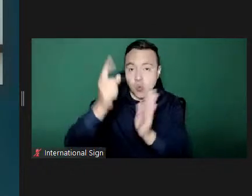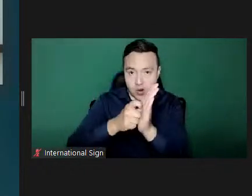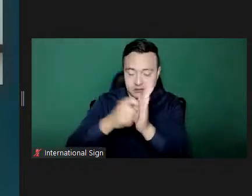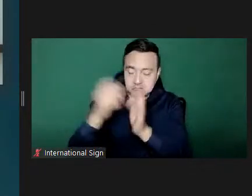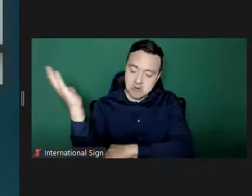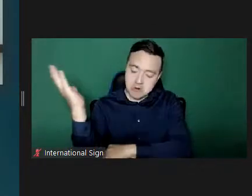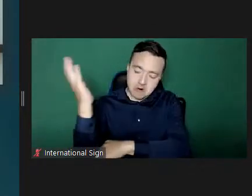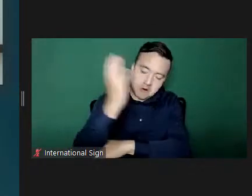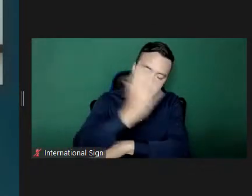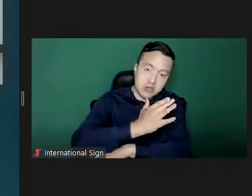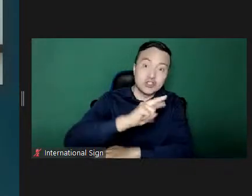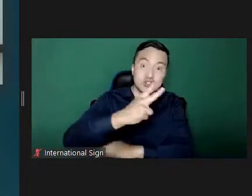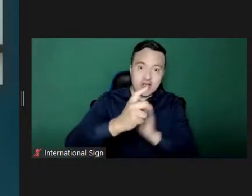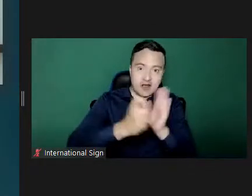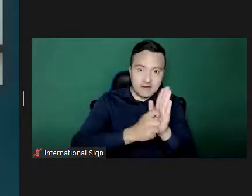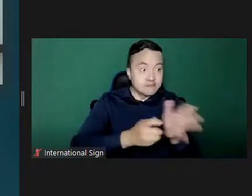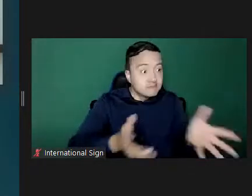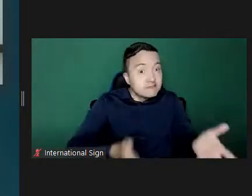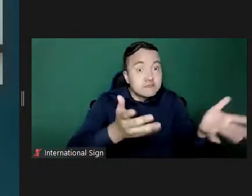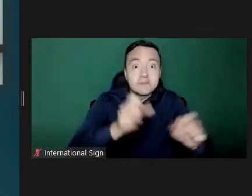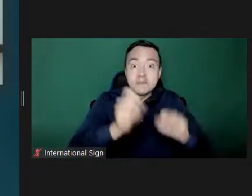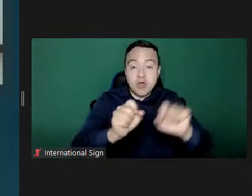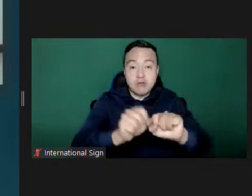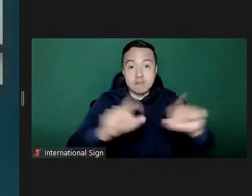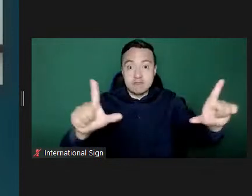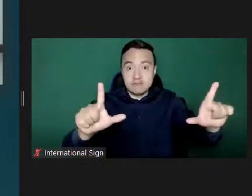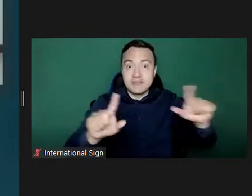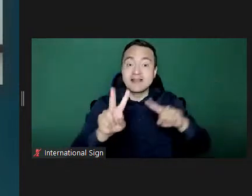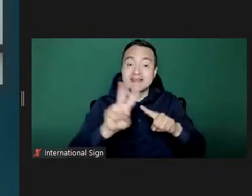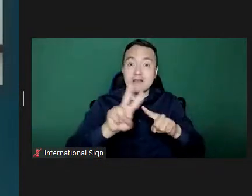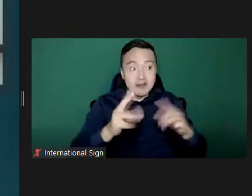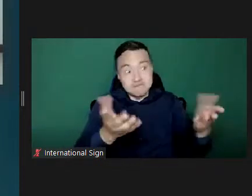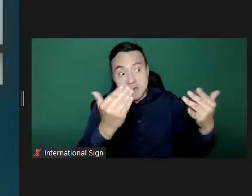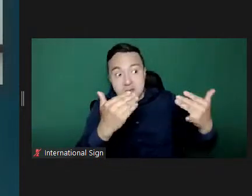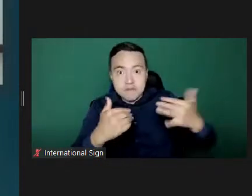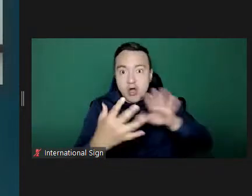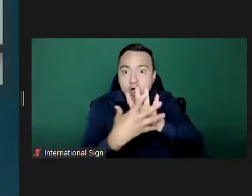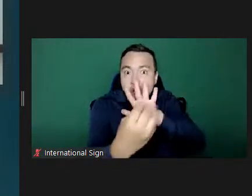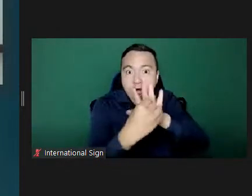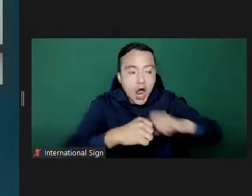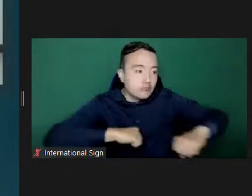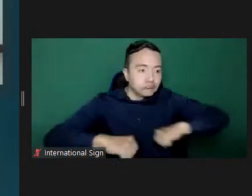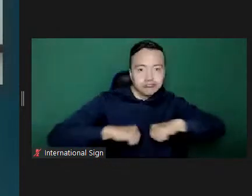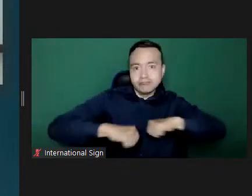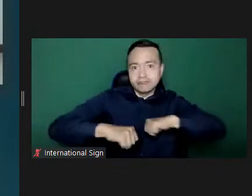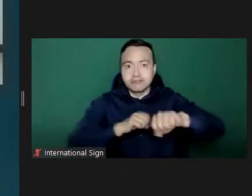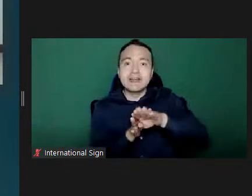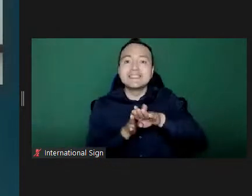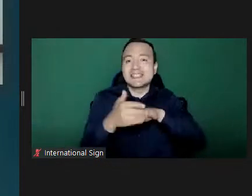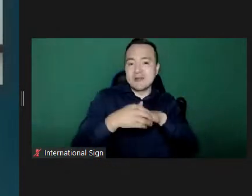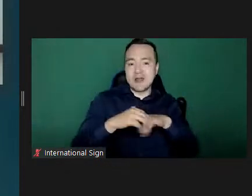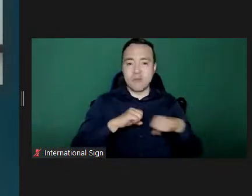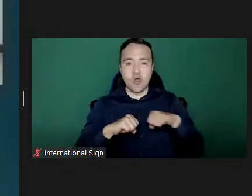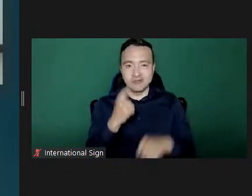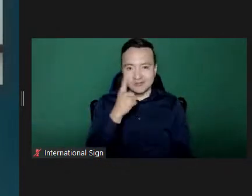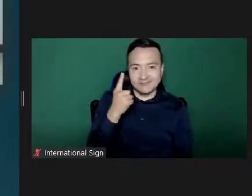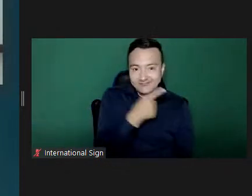And that worked . Plus other forms of important initiatives that we created, including